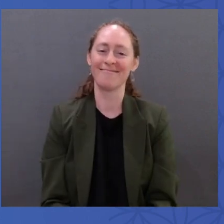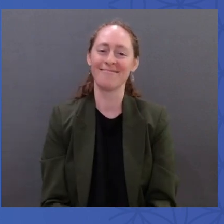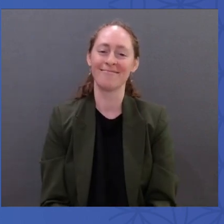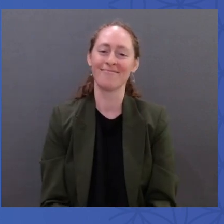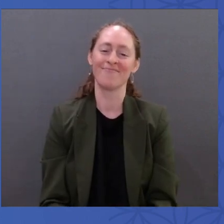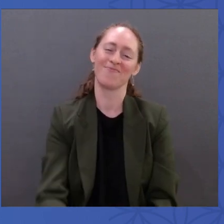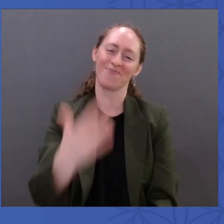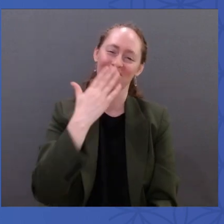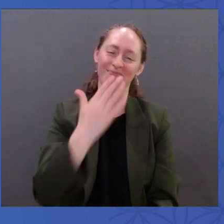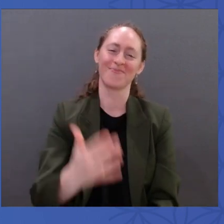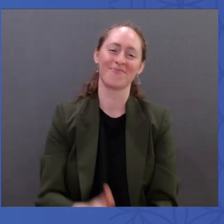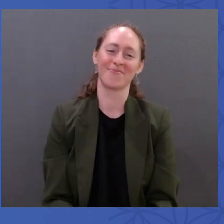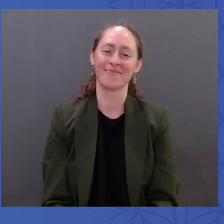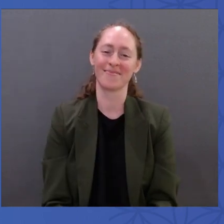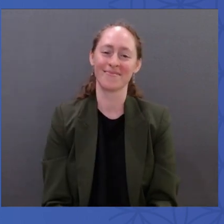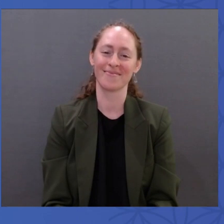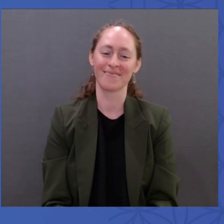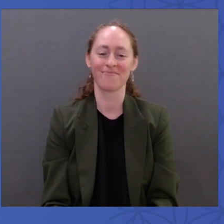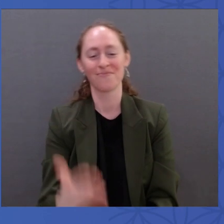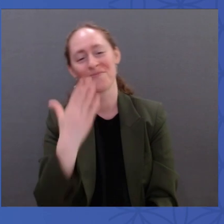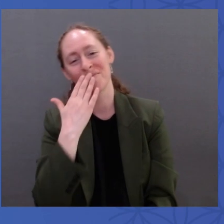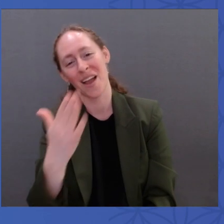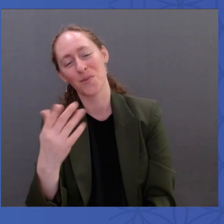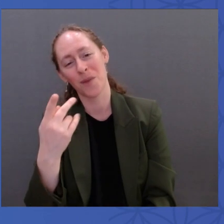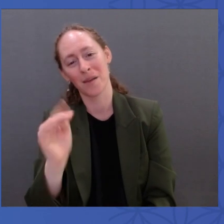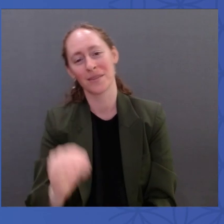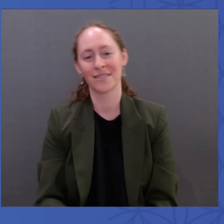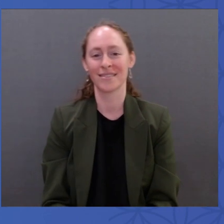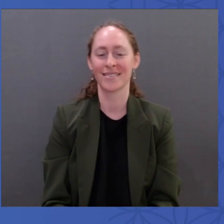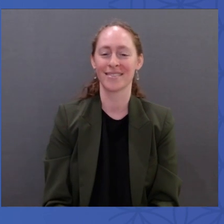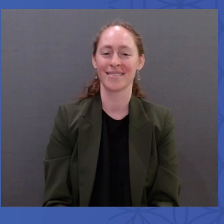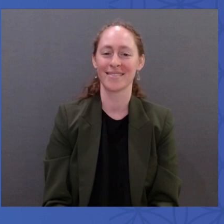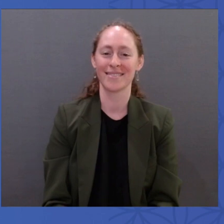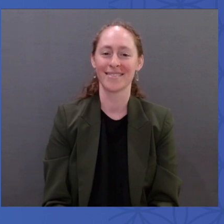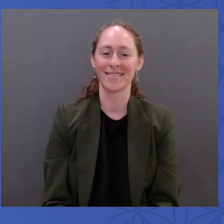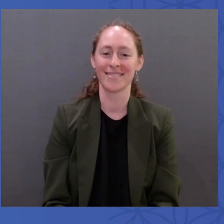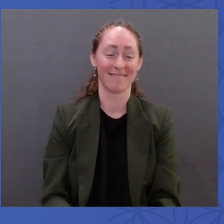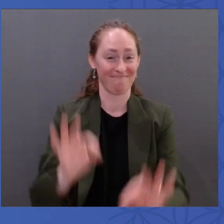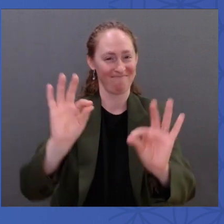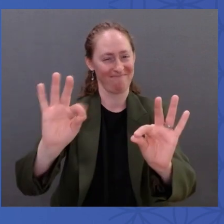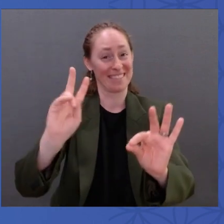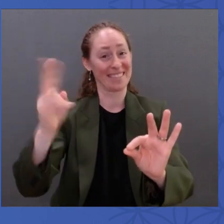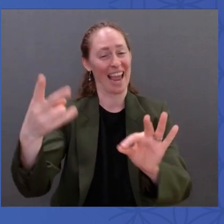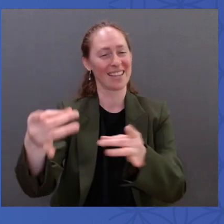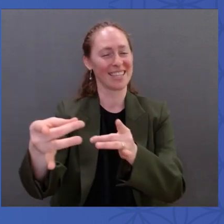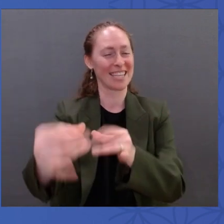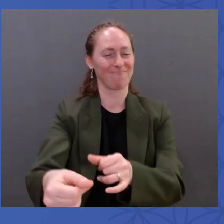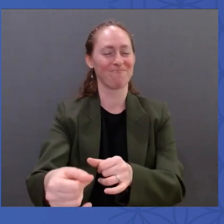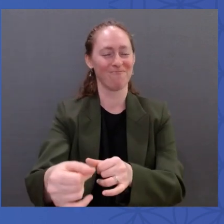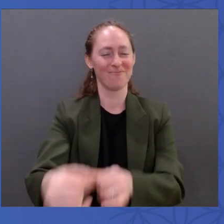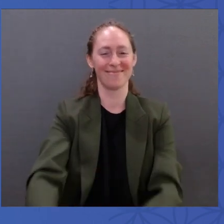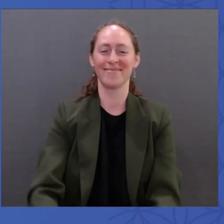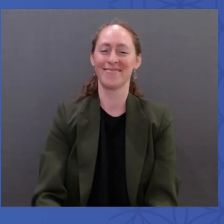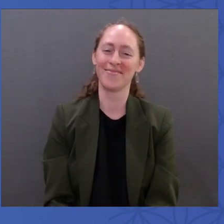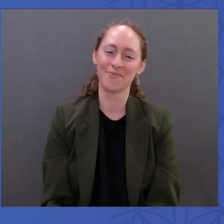Prime Minister, it sounded even better the second time. Thank you. The floor now is to the prime minister of Thailand.